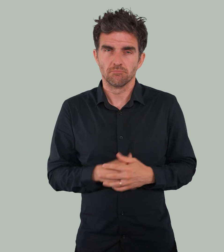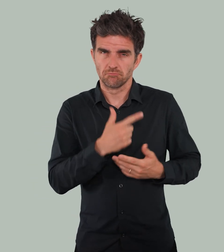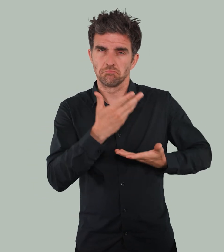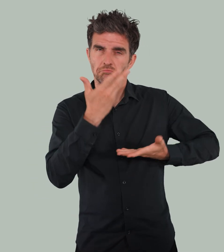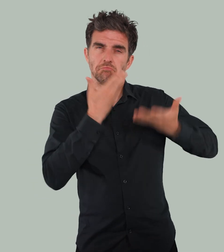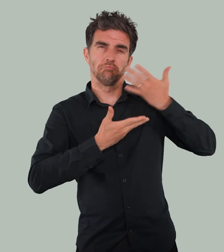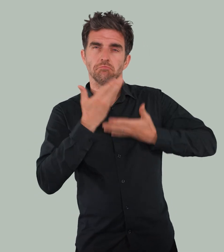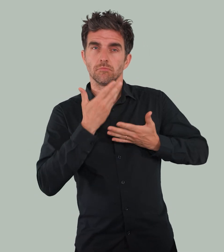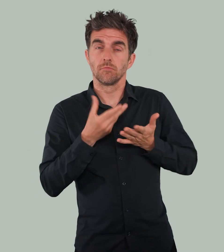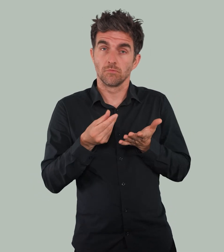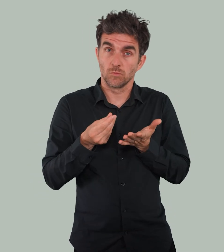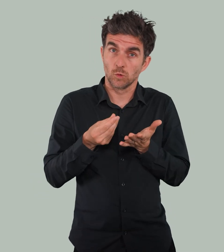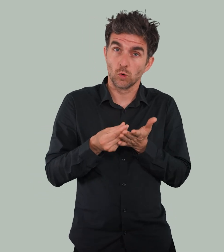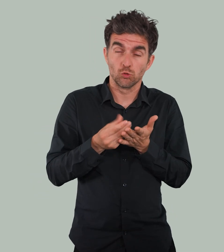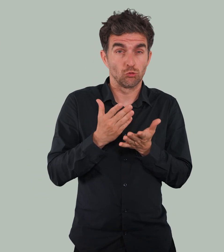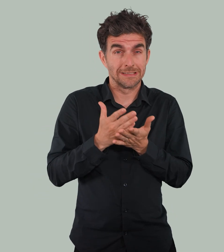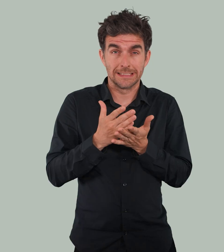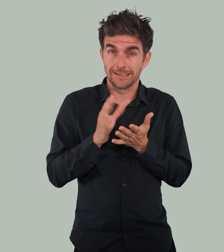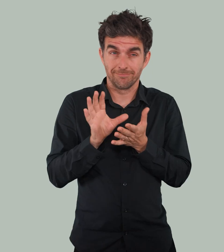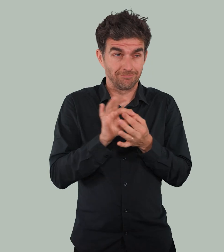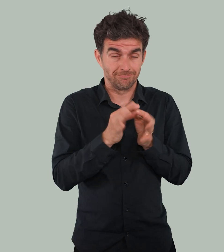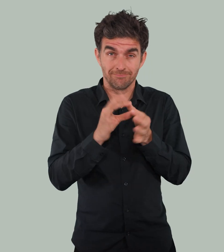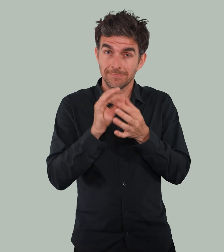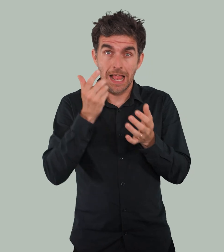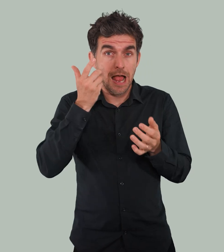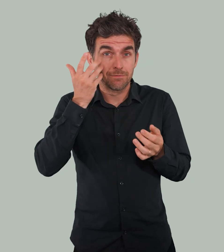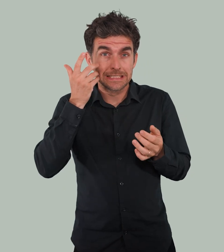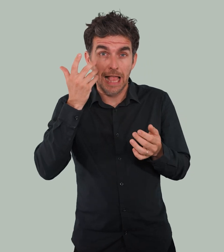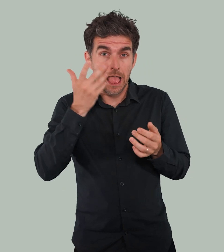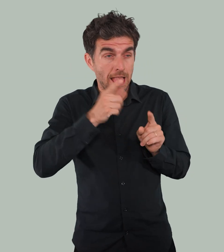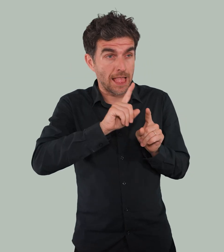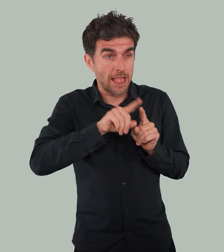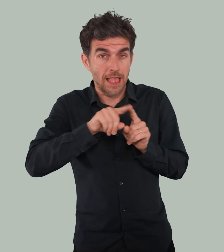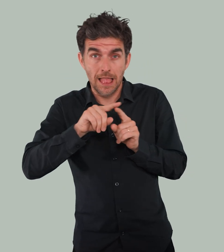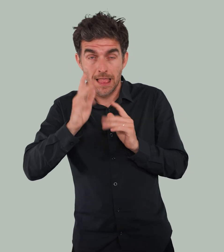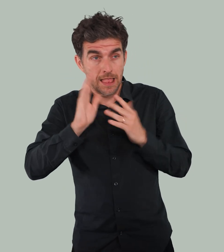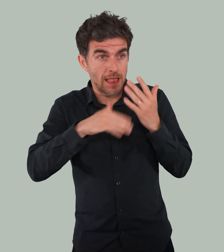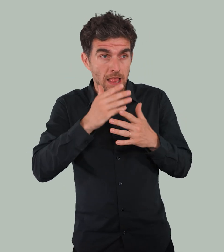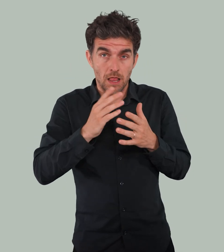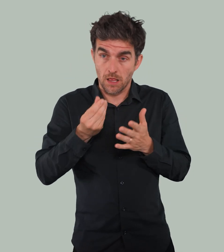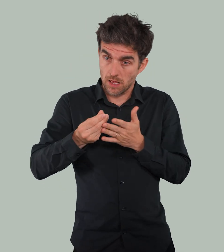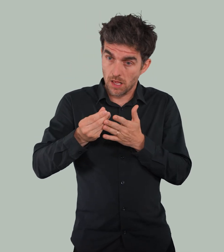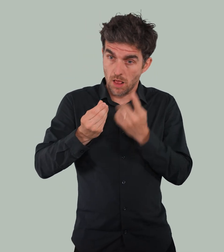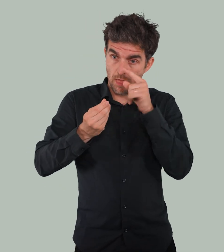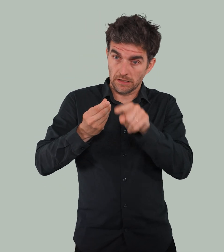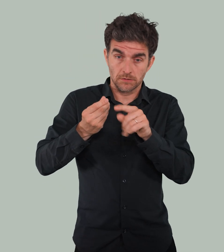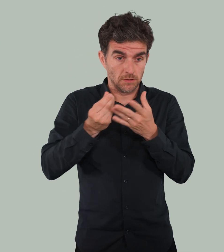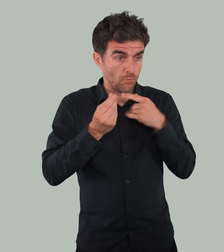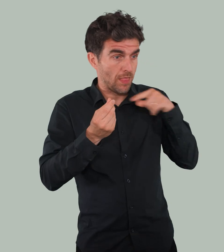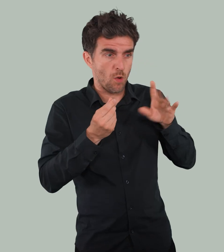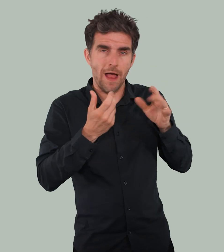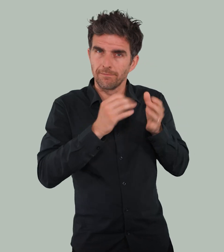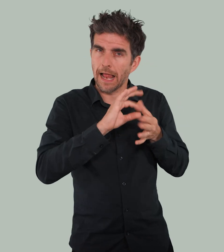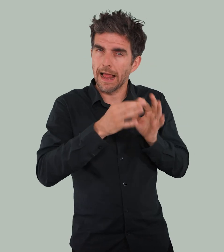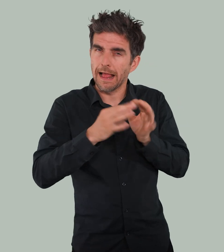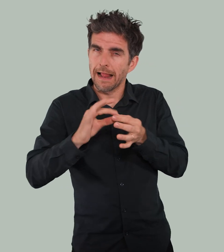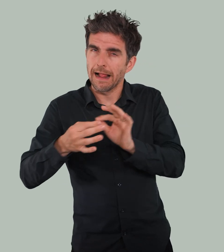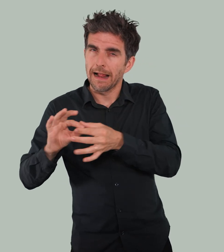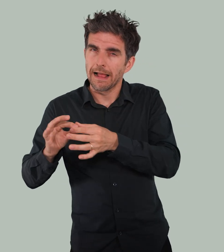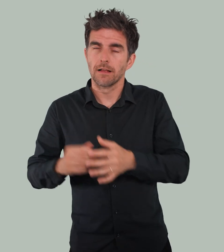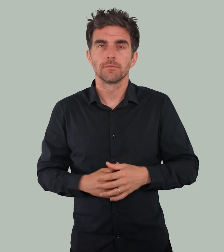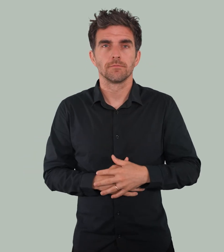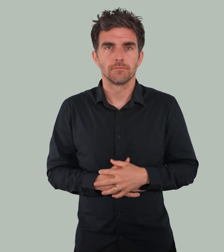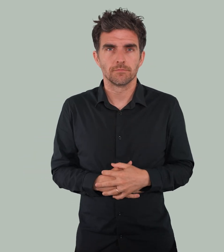They also describe these costs as interconnected across different aspects of daily life.